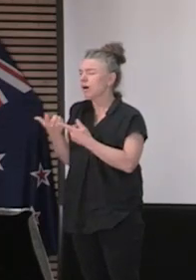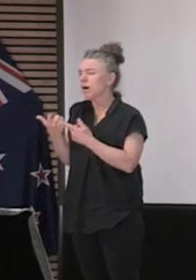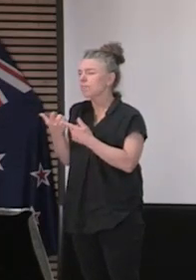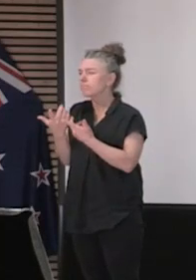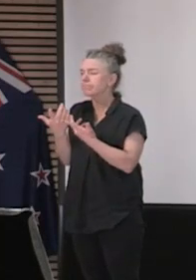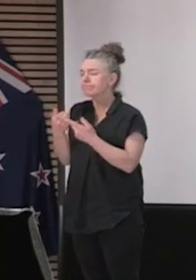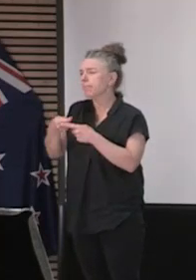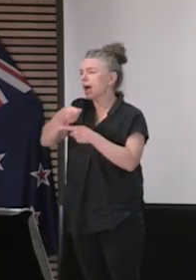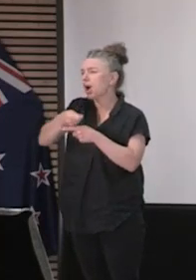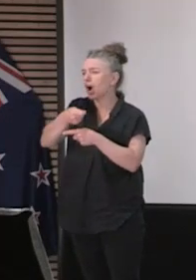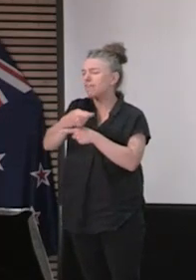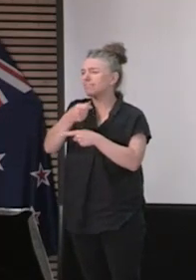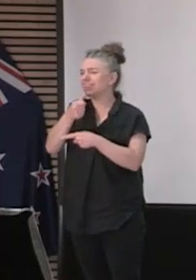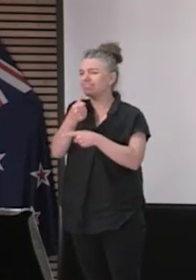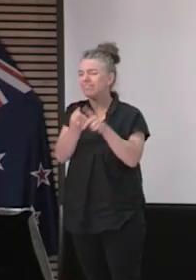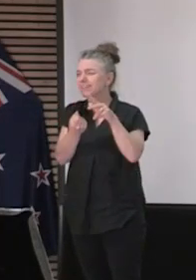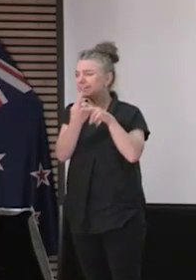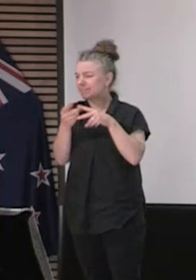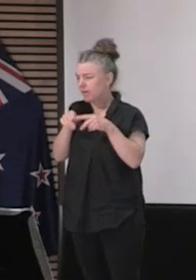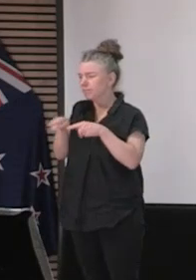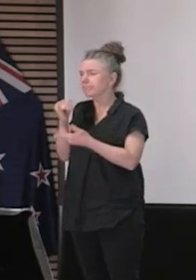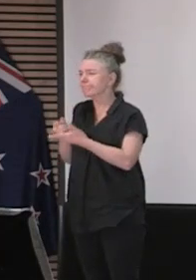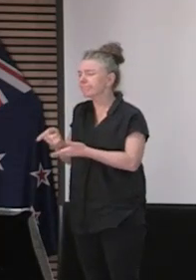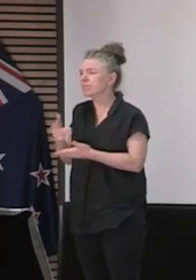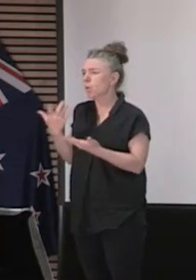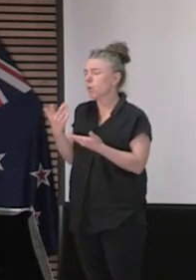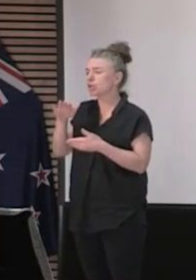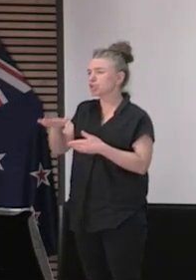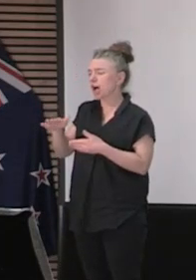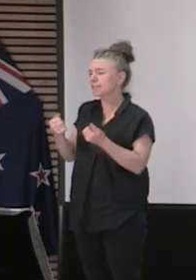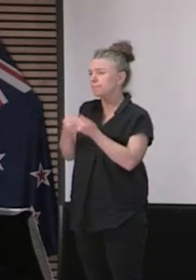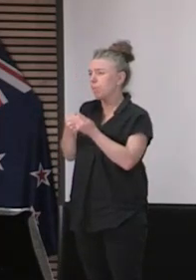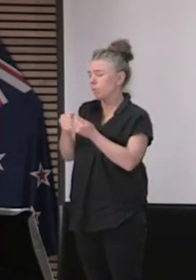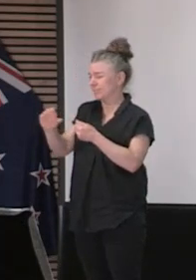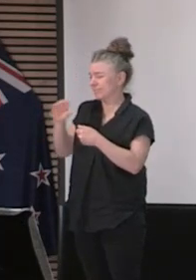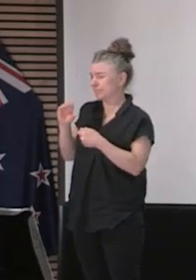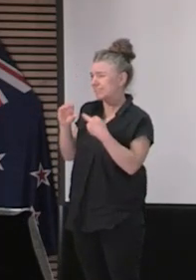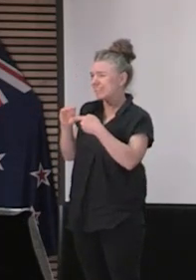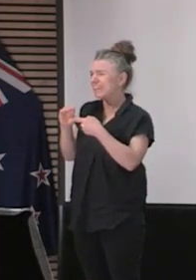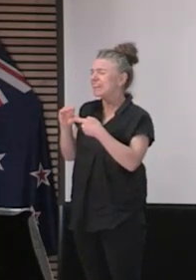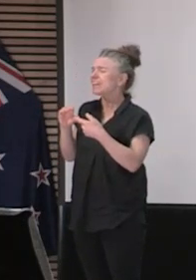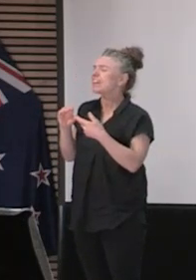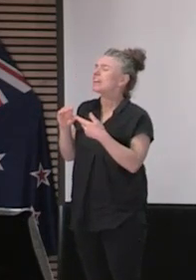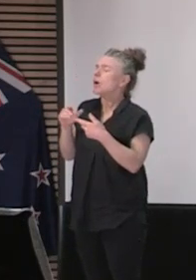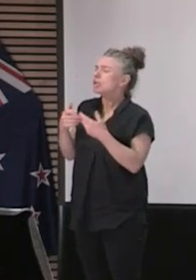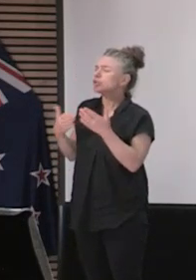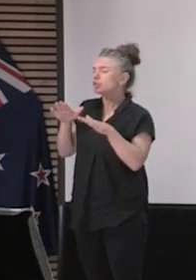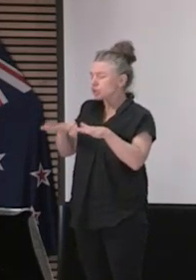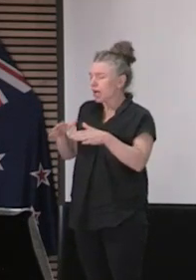who need topay child support subsidy, that's not money to us. It'smoney much-needed for otherpeople. And so there might besome quirks in there.